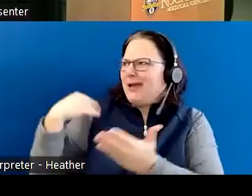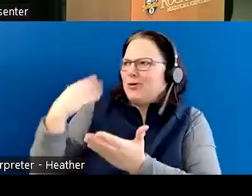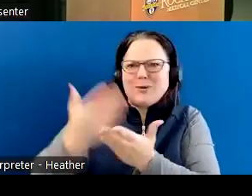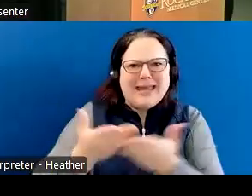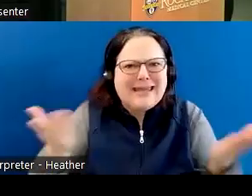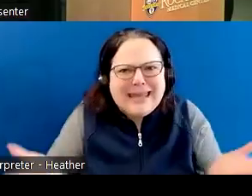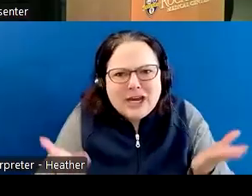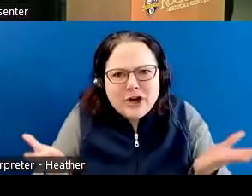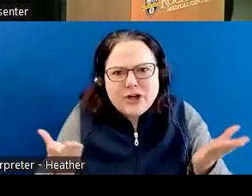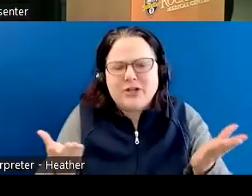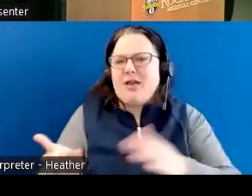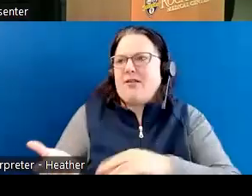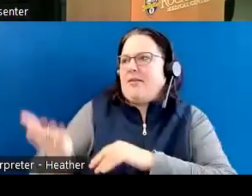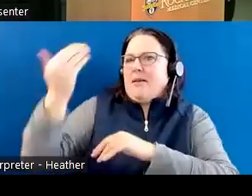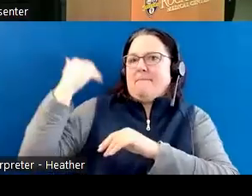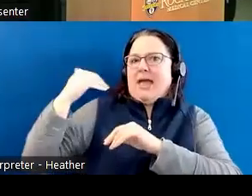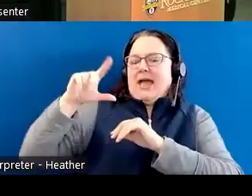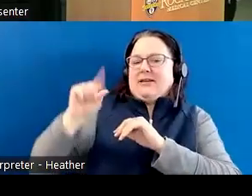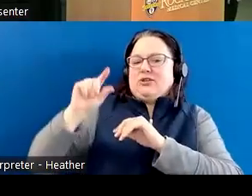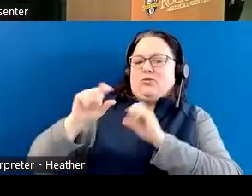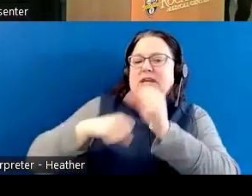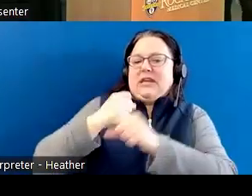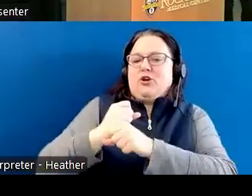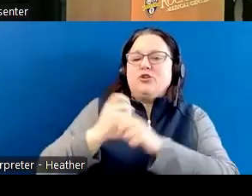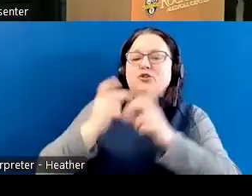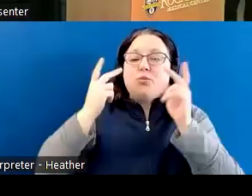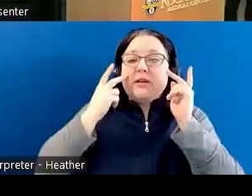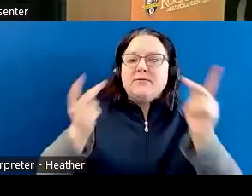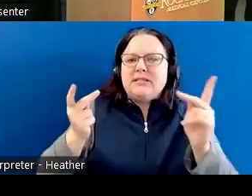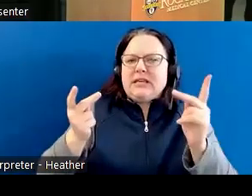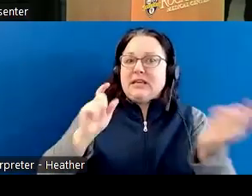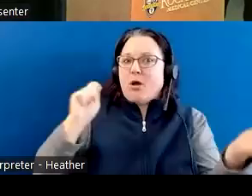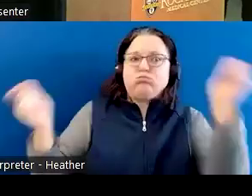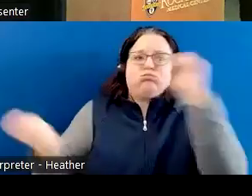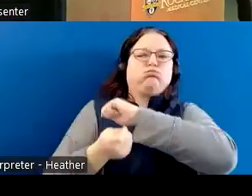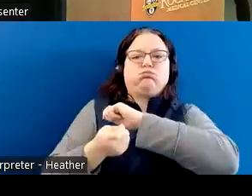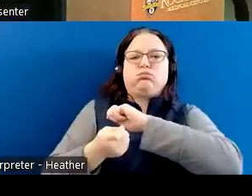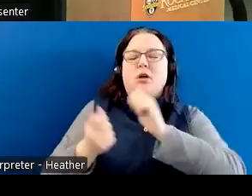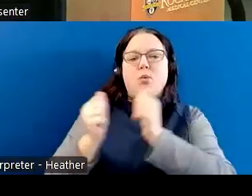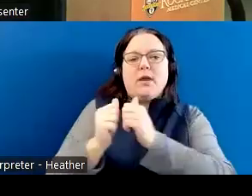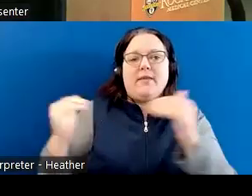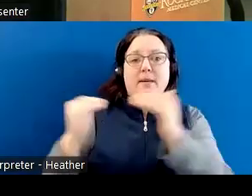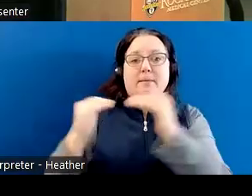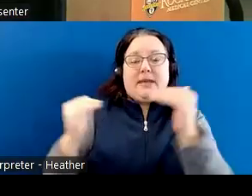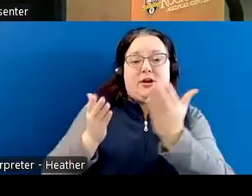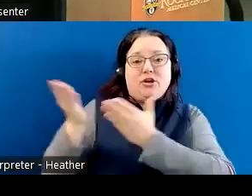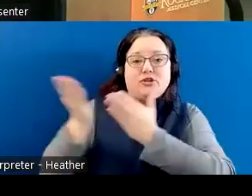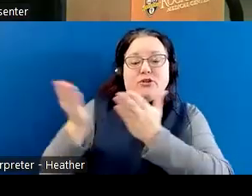the last 20 years has really seen an explosion across the globe um of peer services, this um